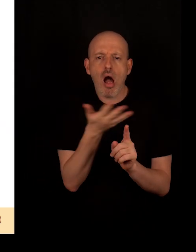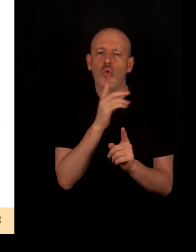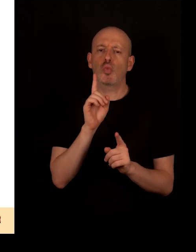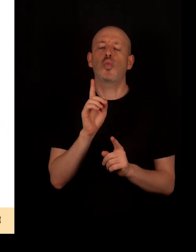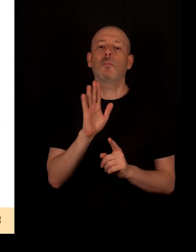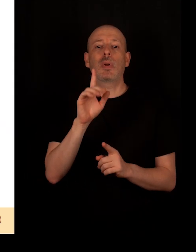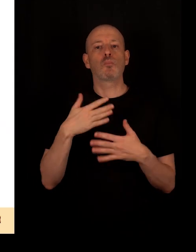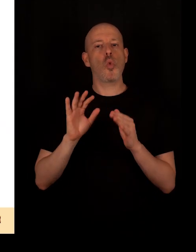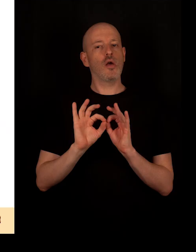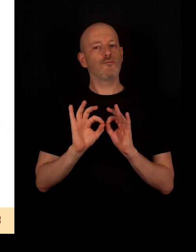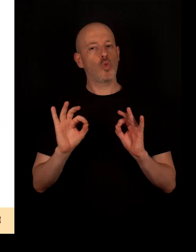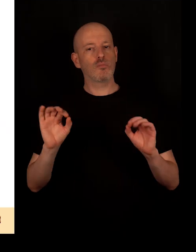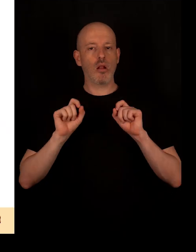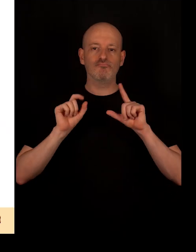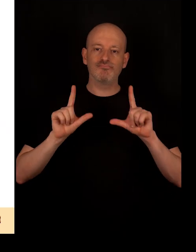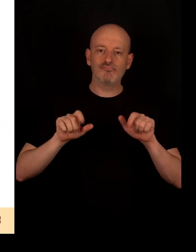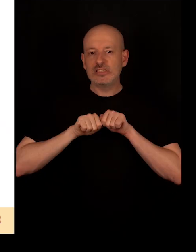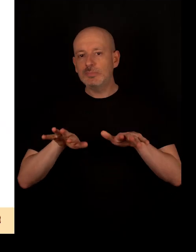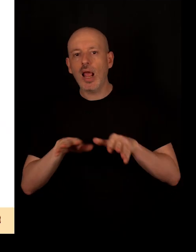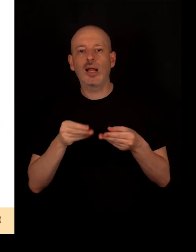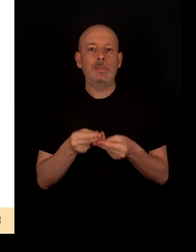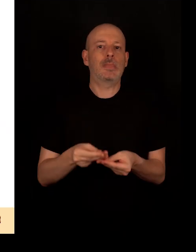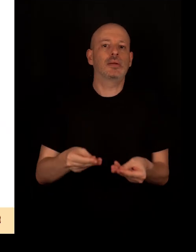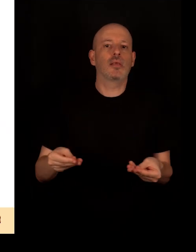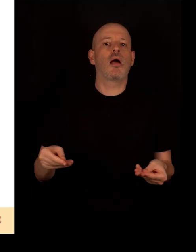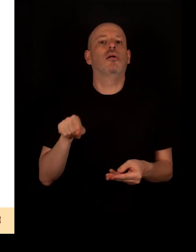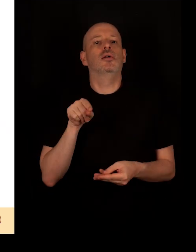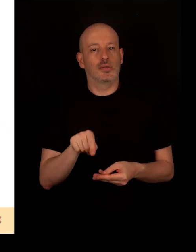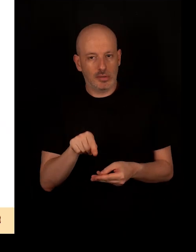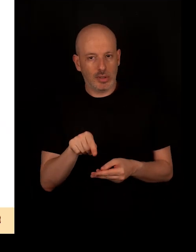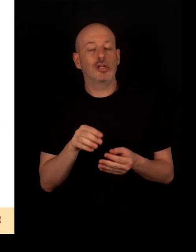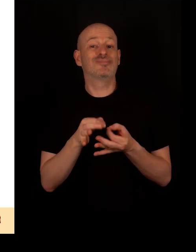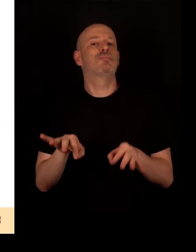However, for more formal publications and disseminating material,